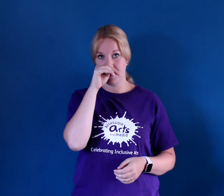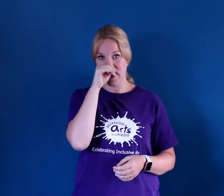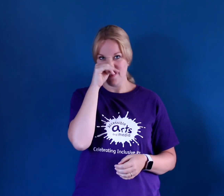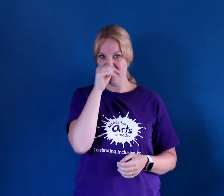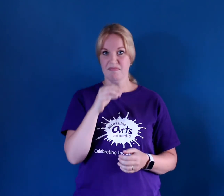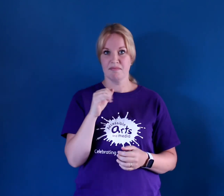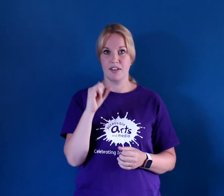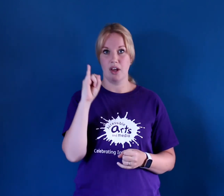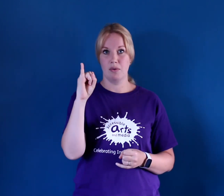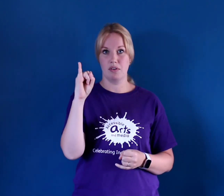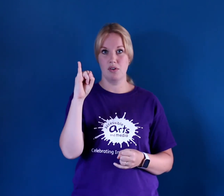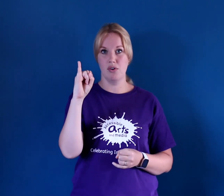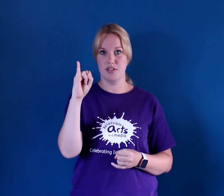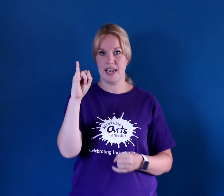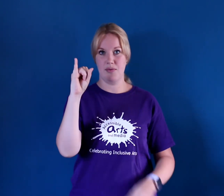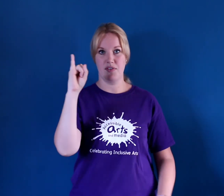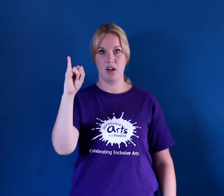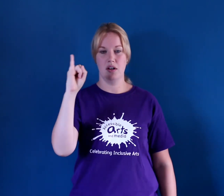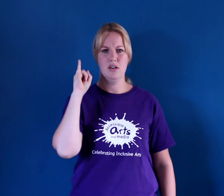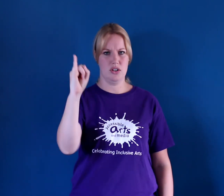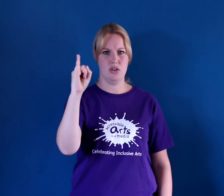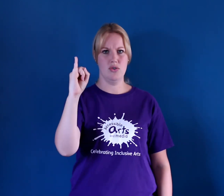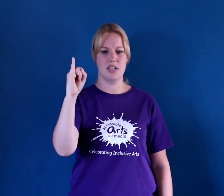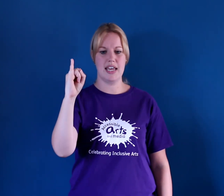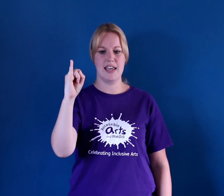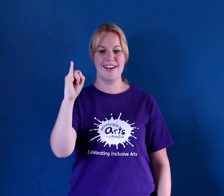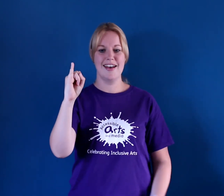Ok? So naughty we’ve got naughty.